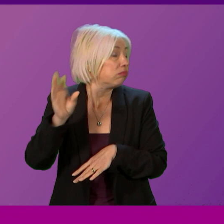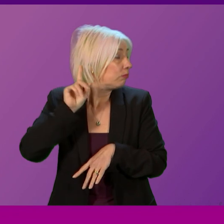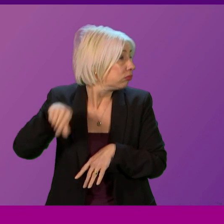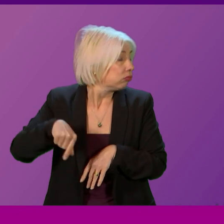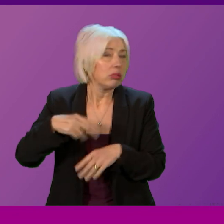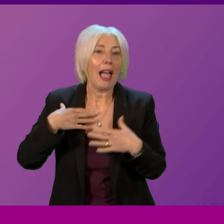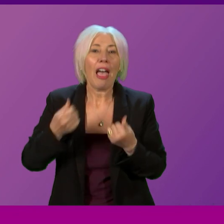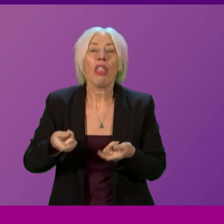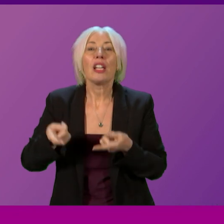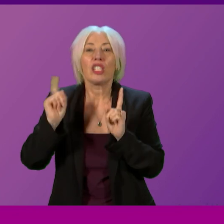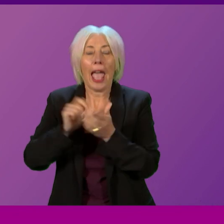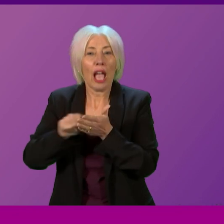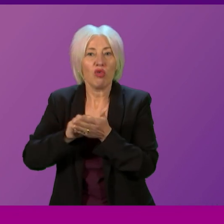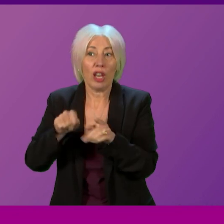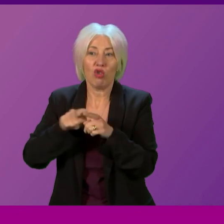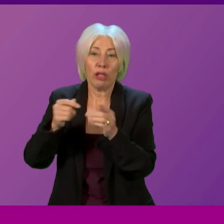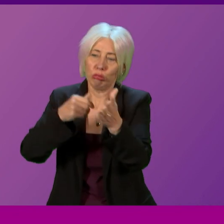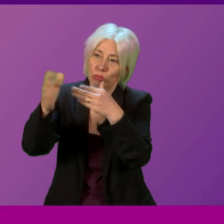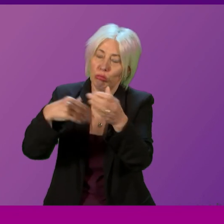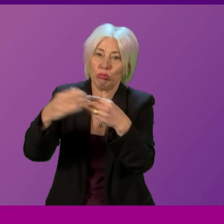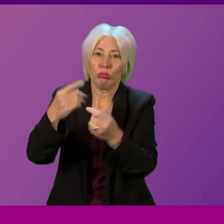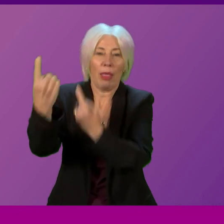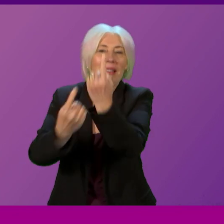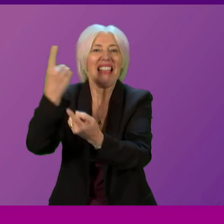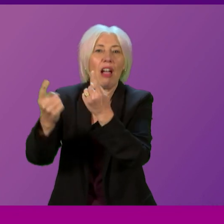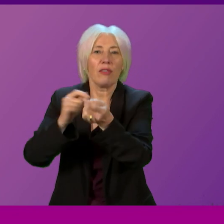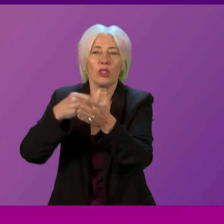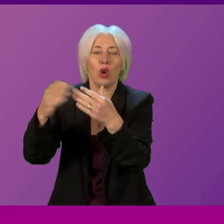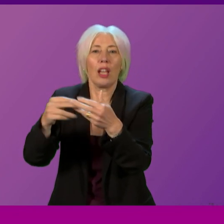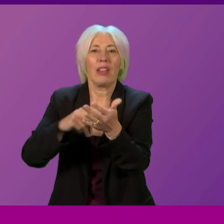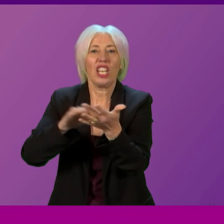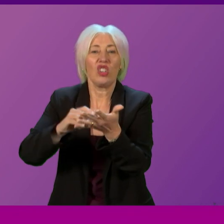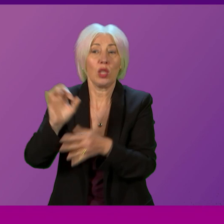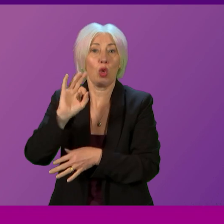but are going off to try to fix the NHS on their own, with no Government oversight.